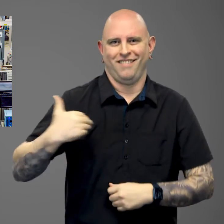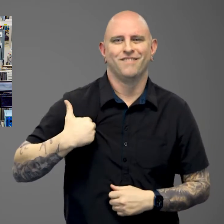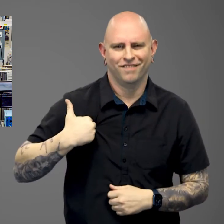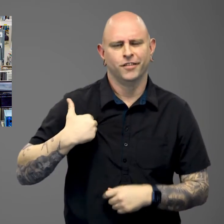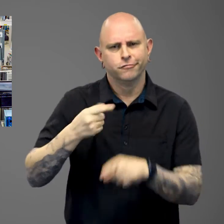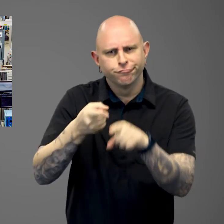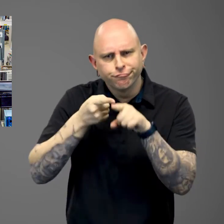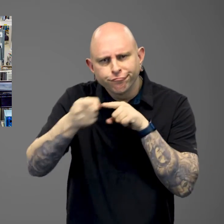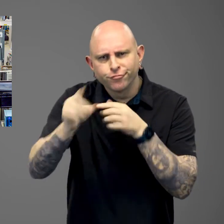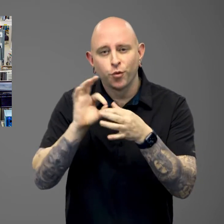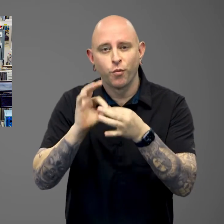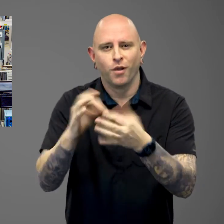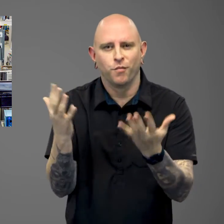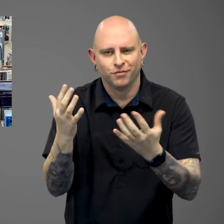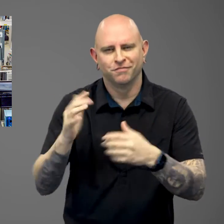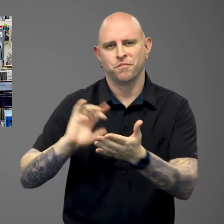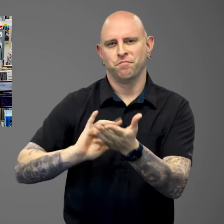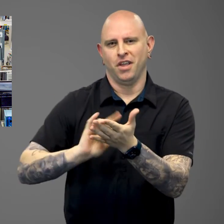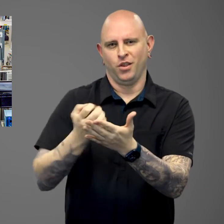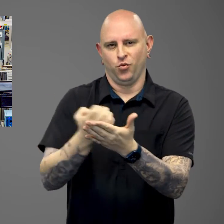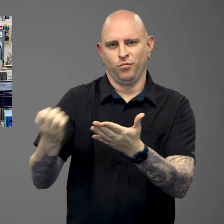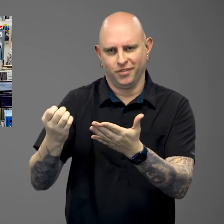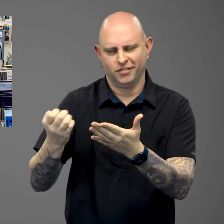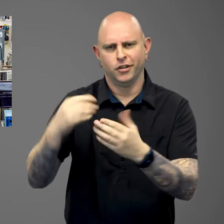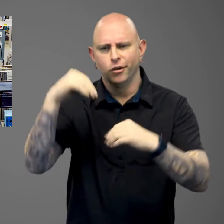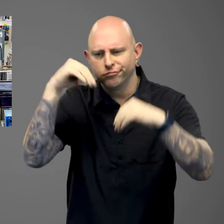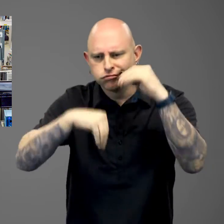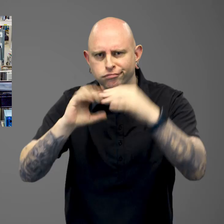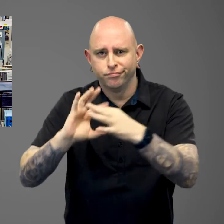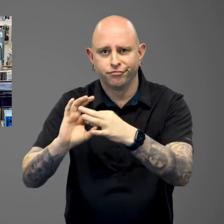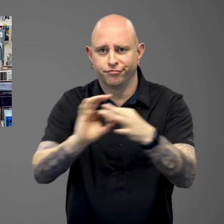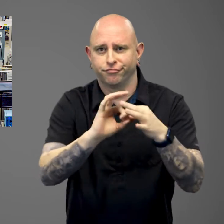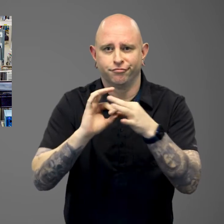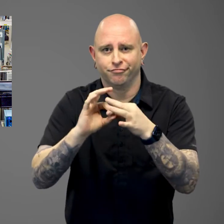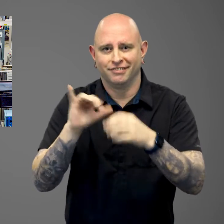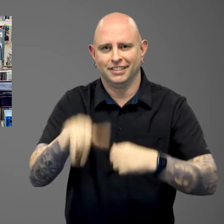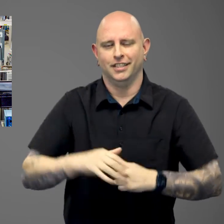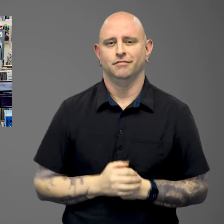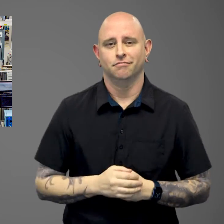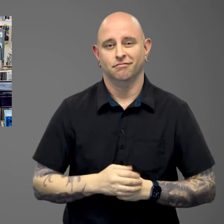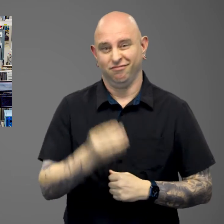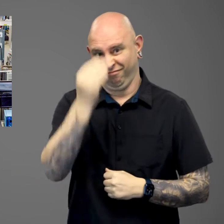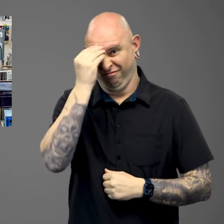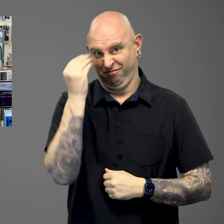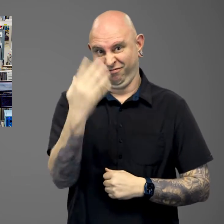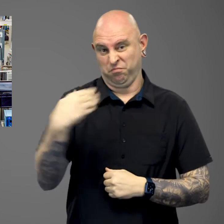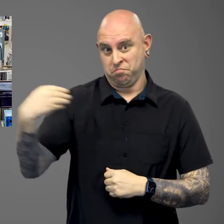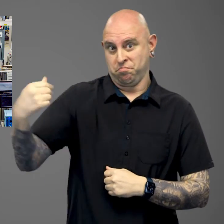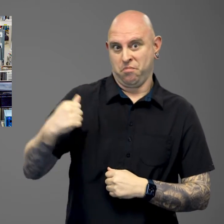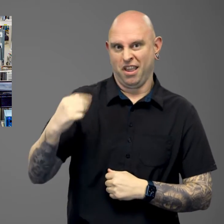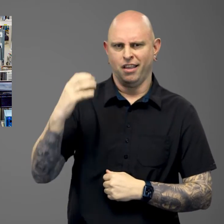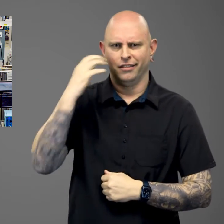I have a great job assembling components for this medical device company.